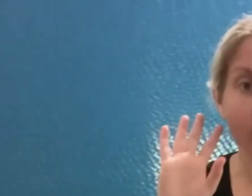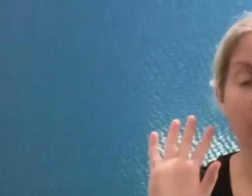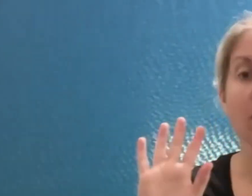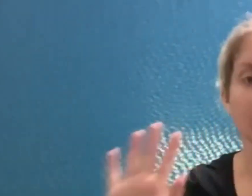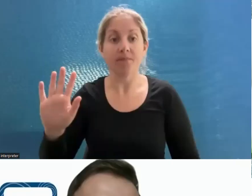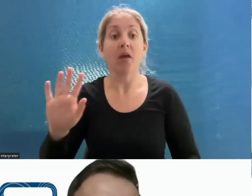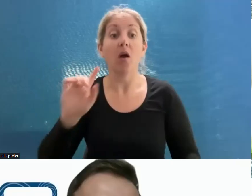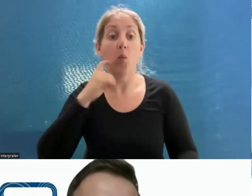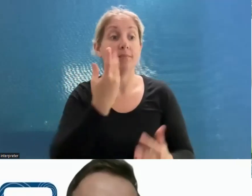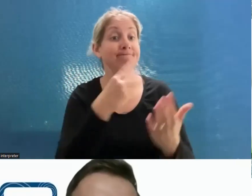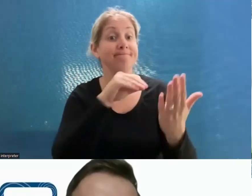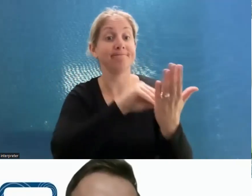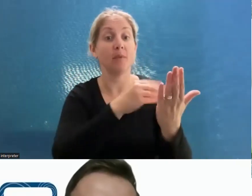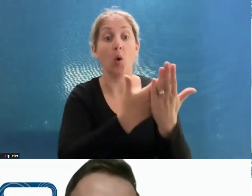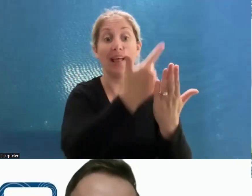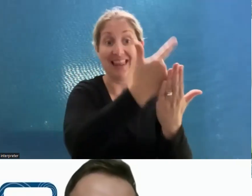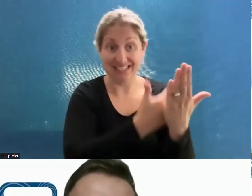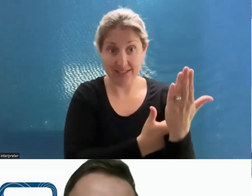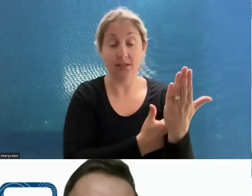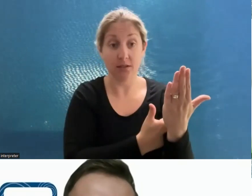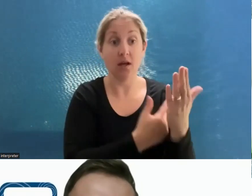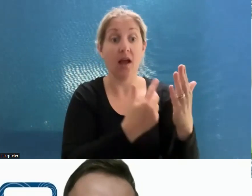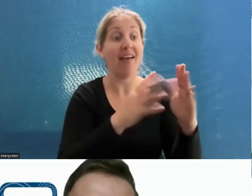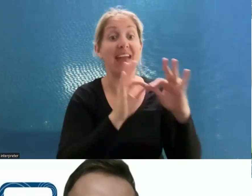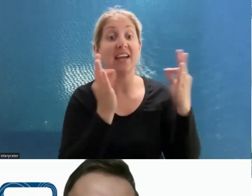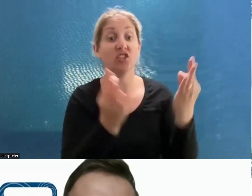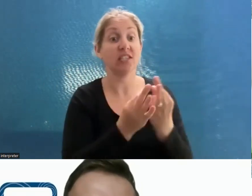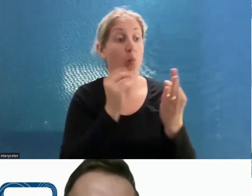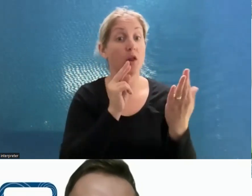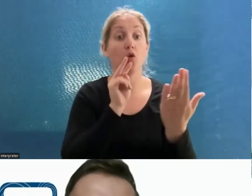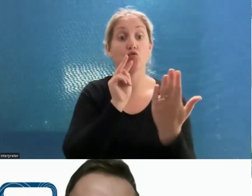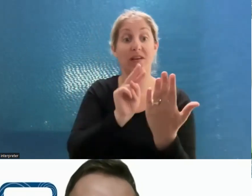reviewing, especially as the prioritisation criteria changes.